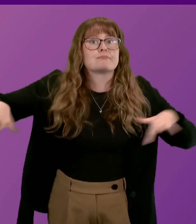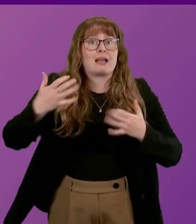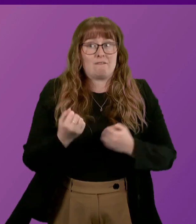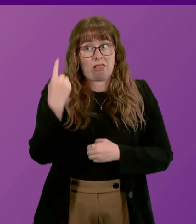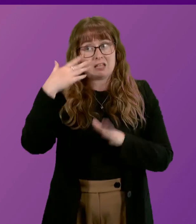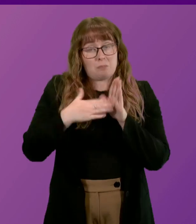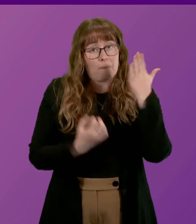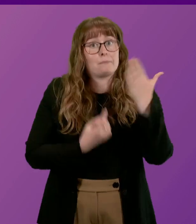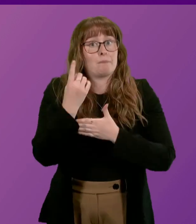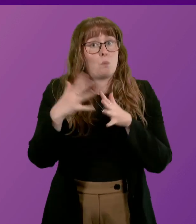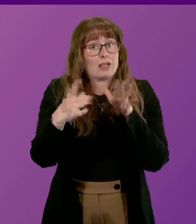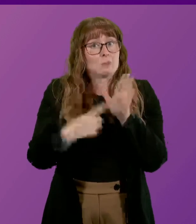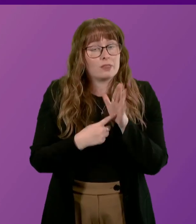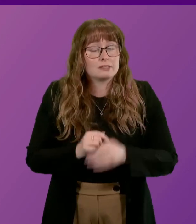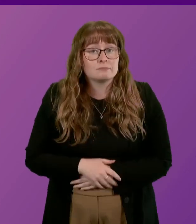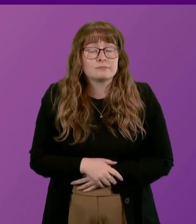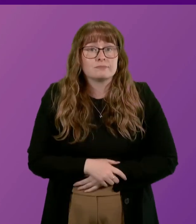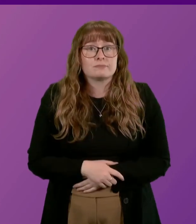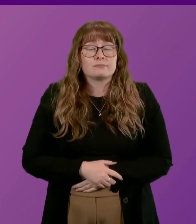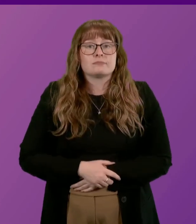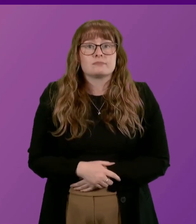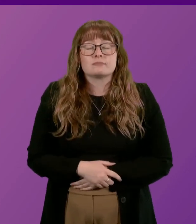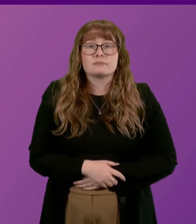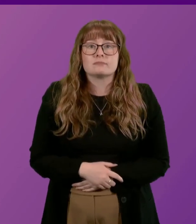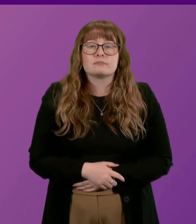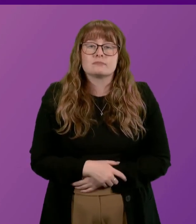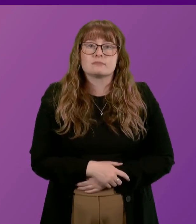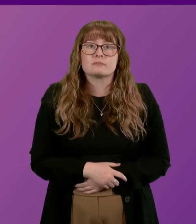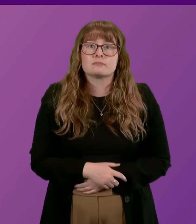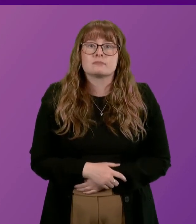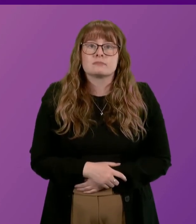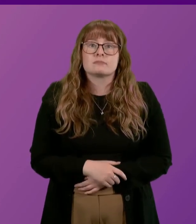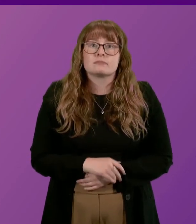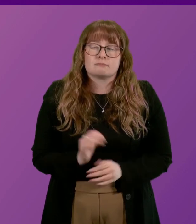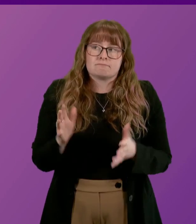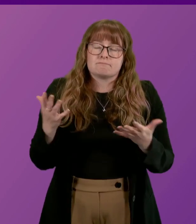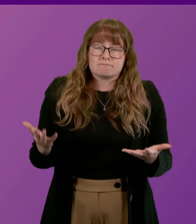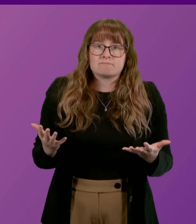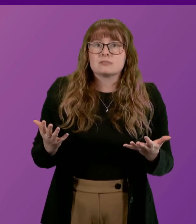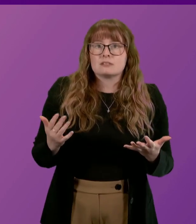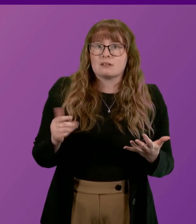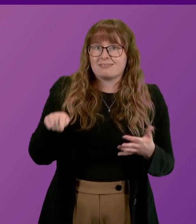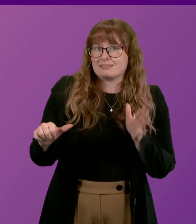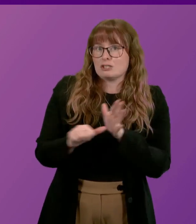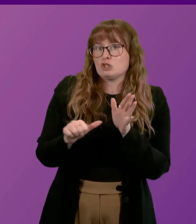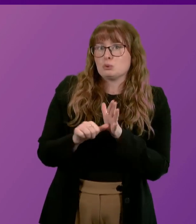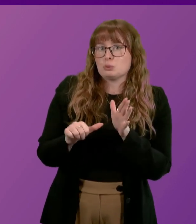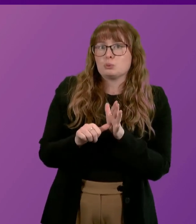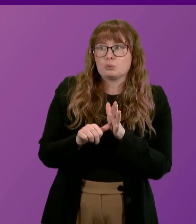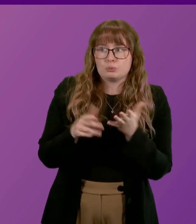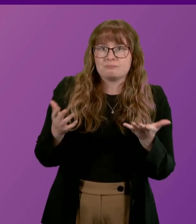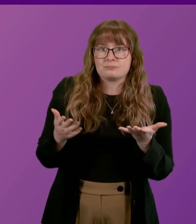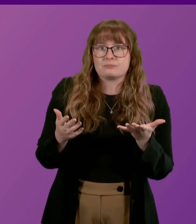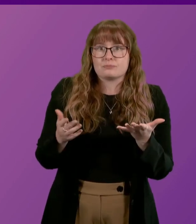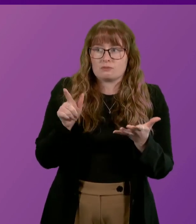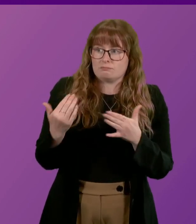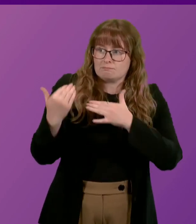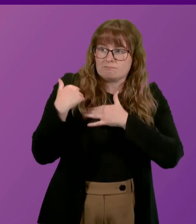The issue that Sarah Boyack raises is one that falls within the responsibility of the Scottish